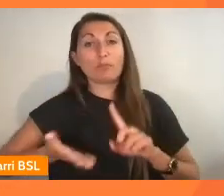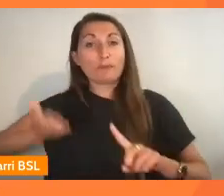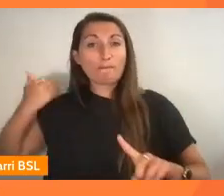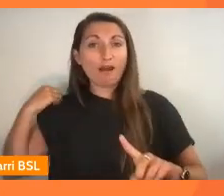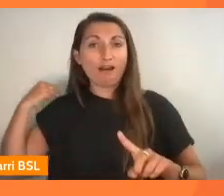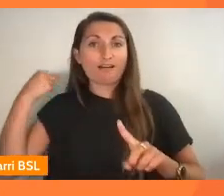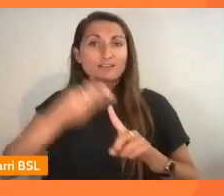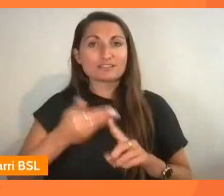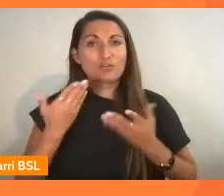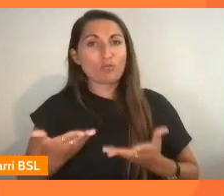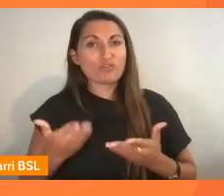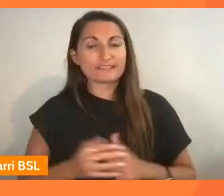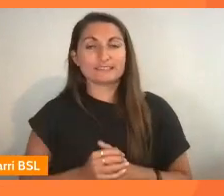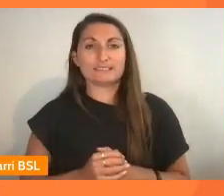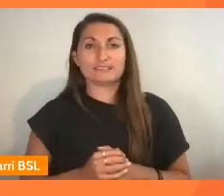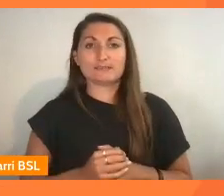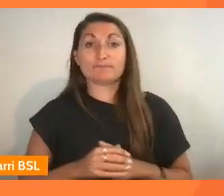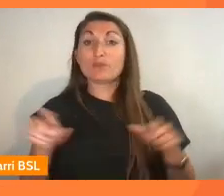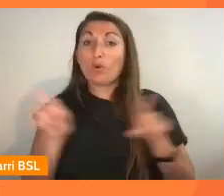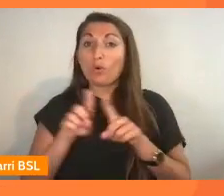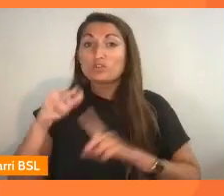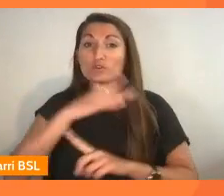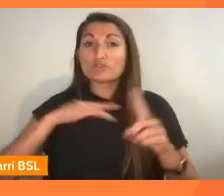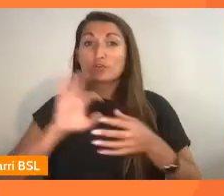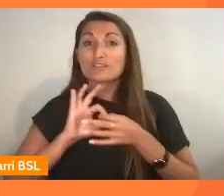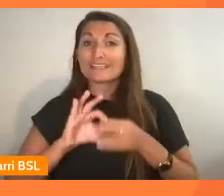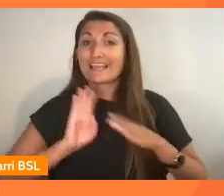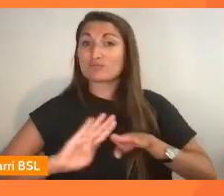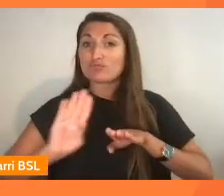We also want to combine socially engaged practice with archive to create